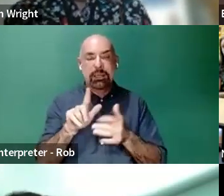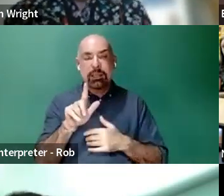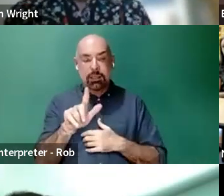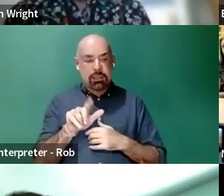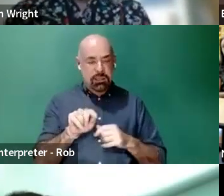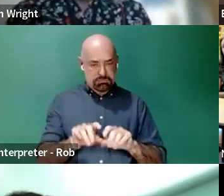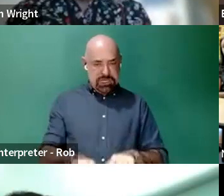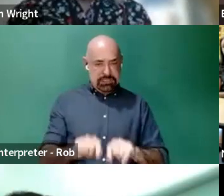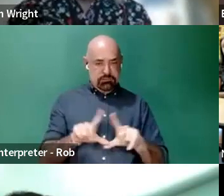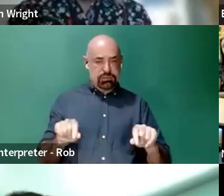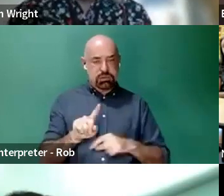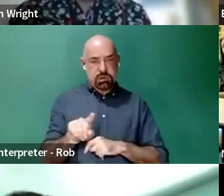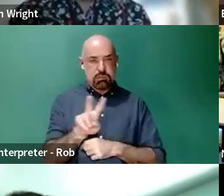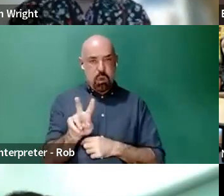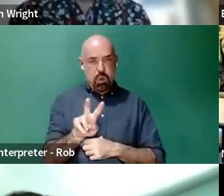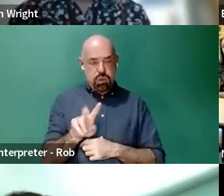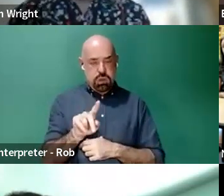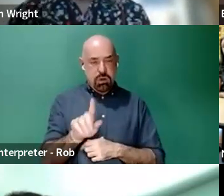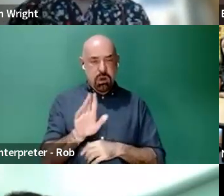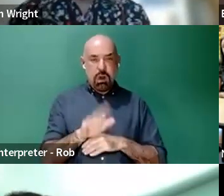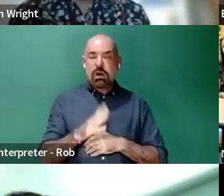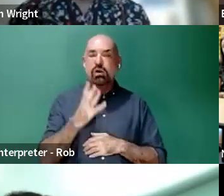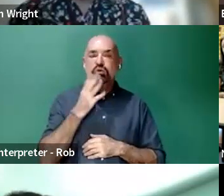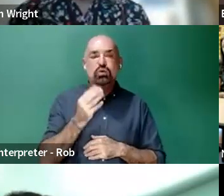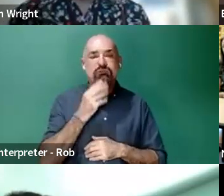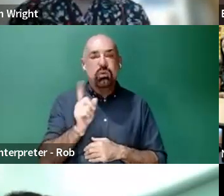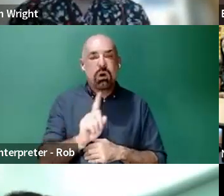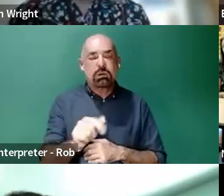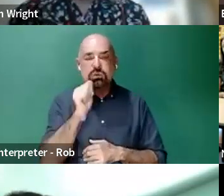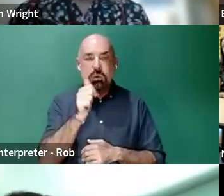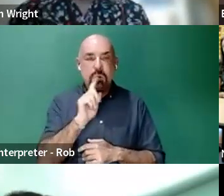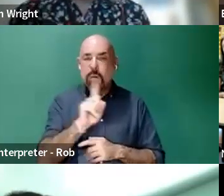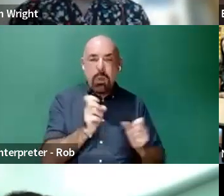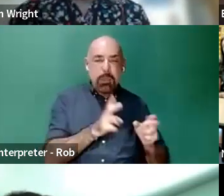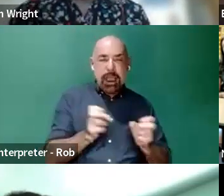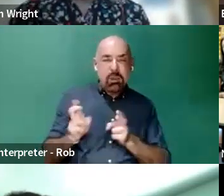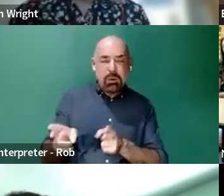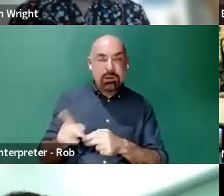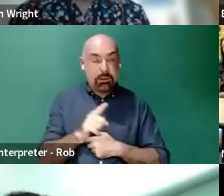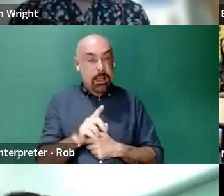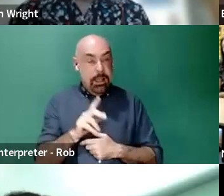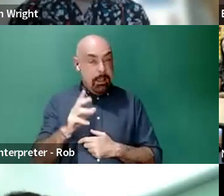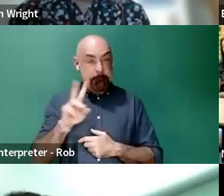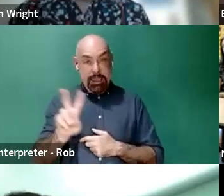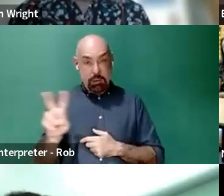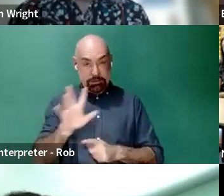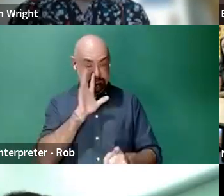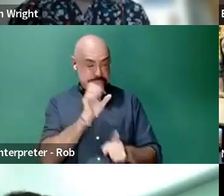to both your sections and regarding being useful to know what is the pathway for parents post diagnosis who are having the aetiology investigations as it can be